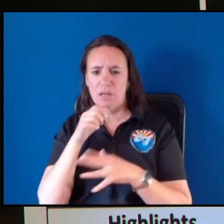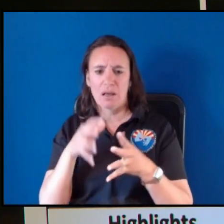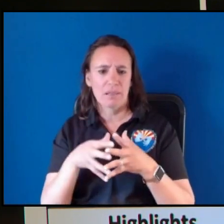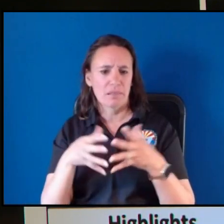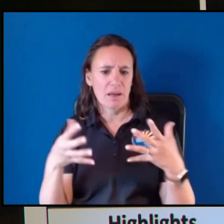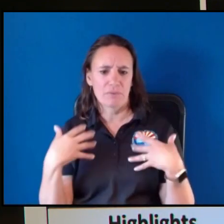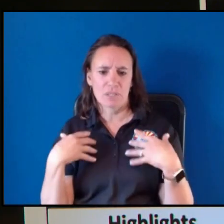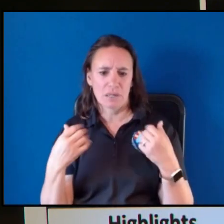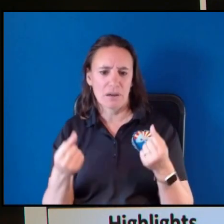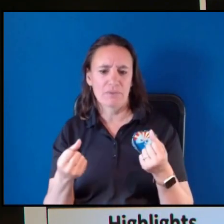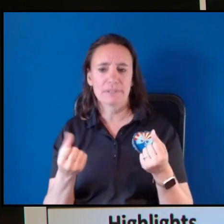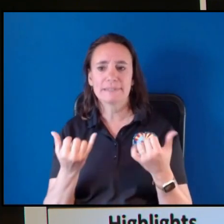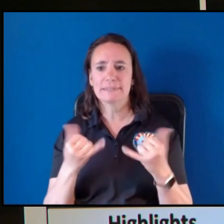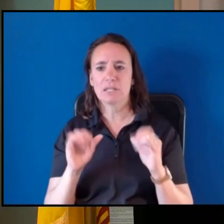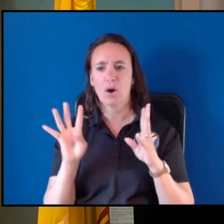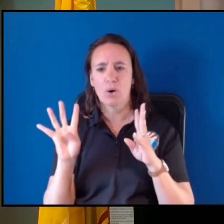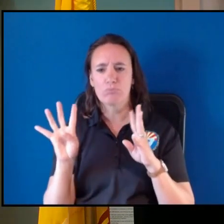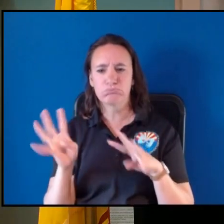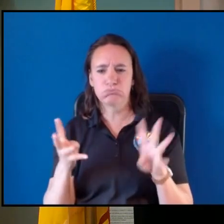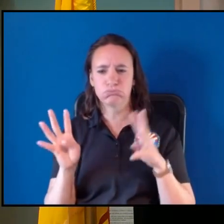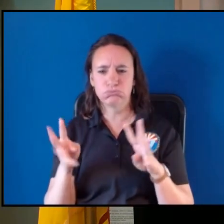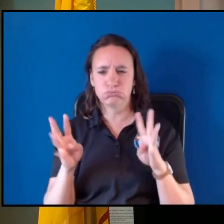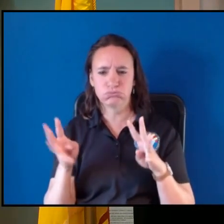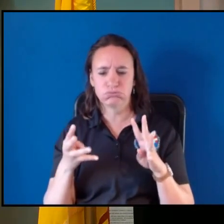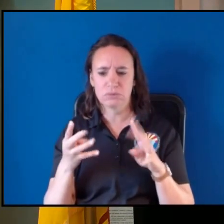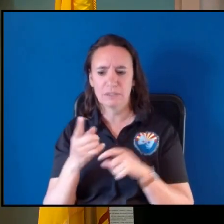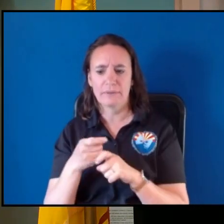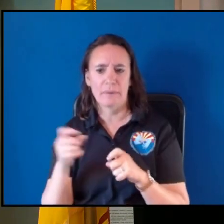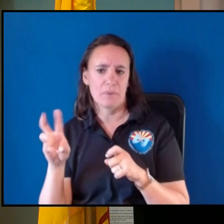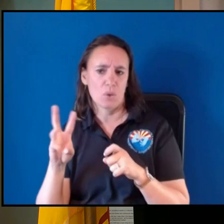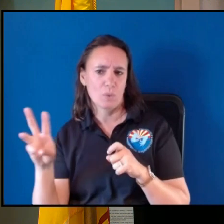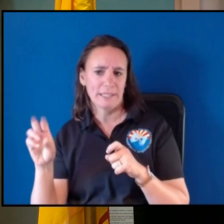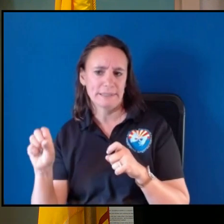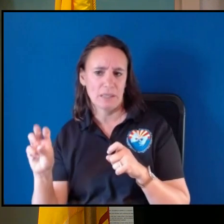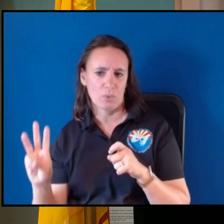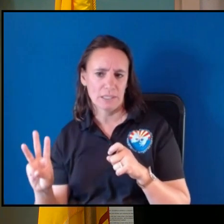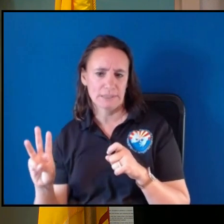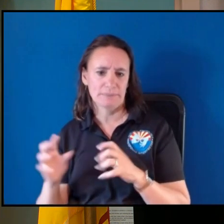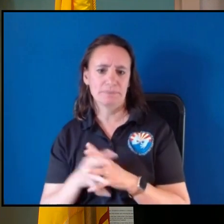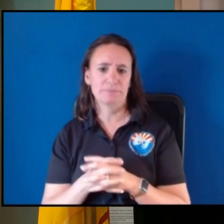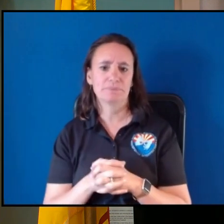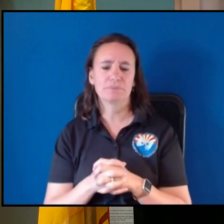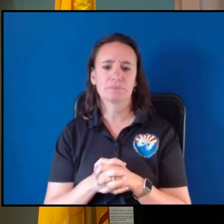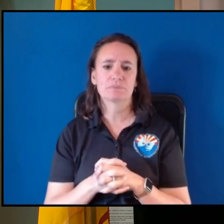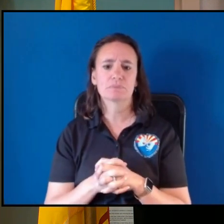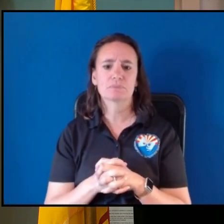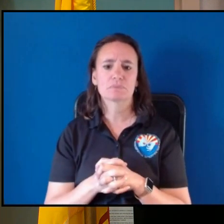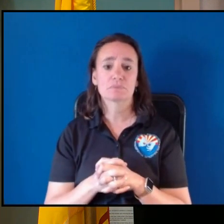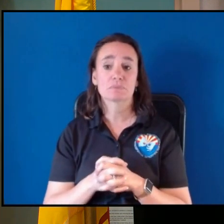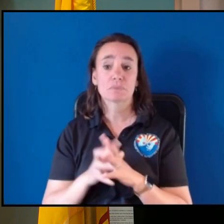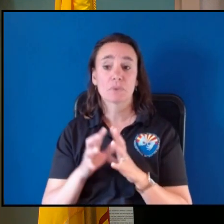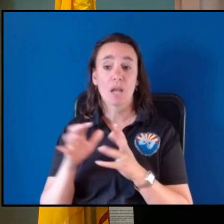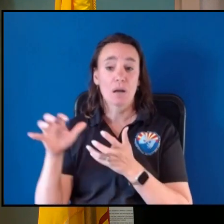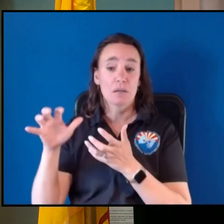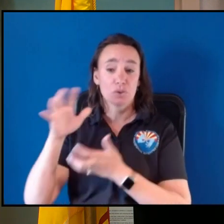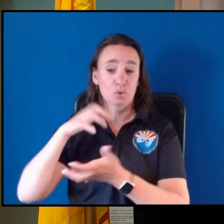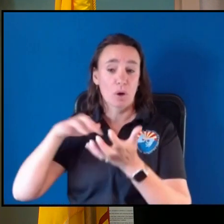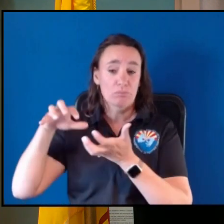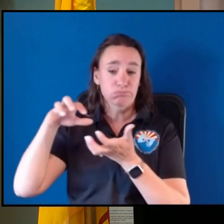gusty mostly west south winds and that front comes through. Tuesday night brings the moisture that will stay in